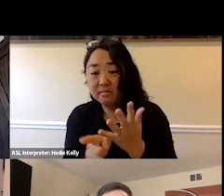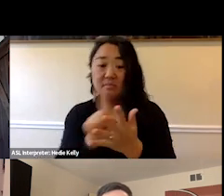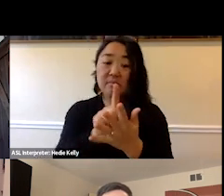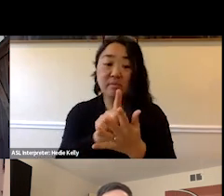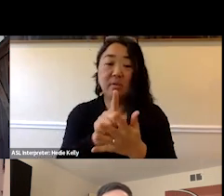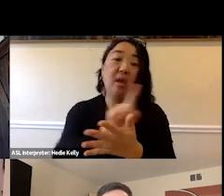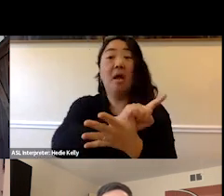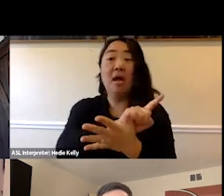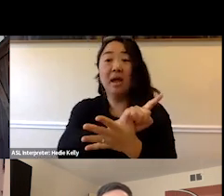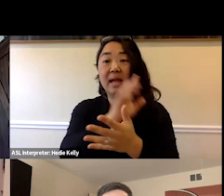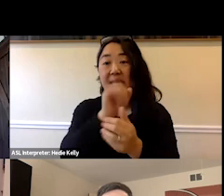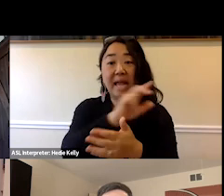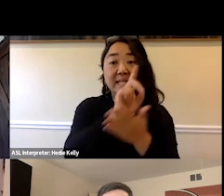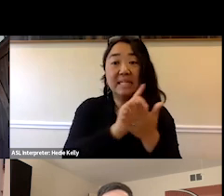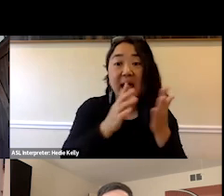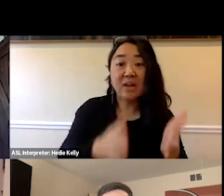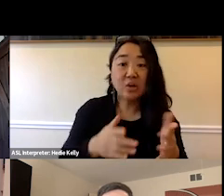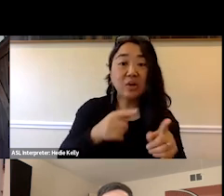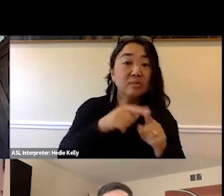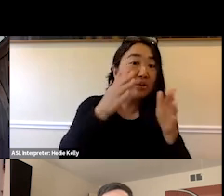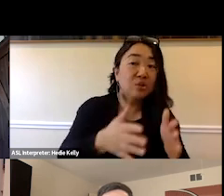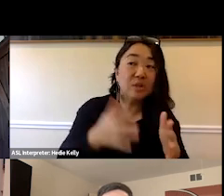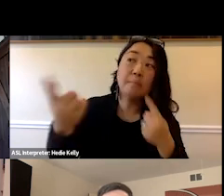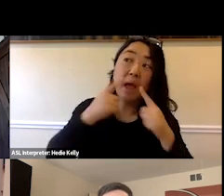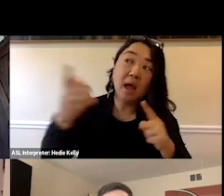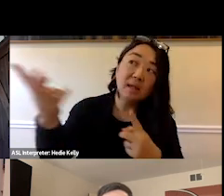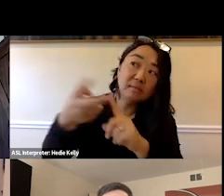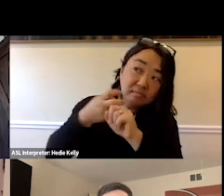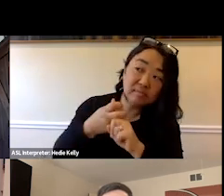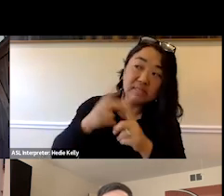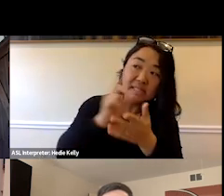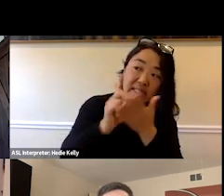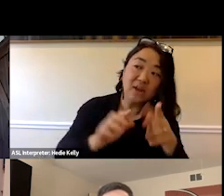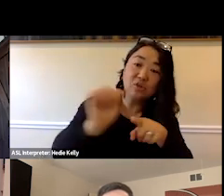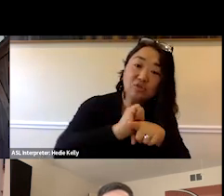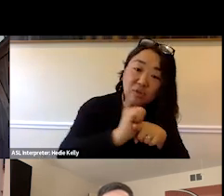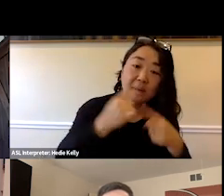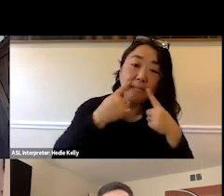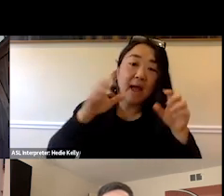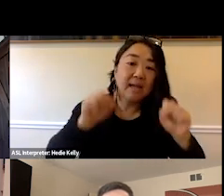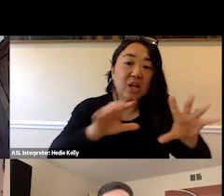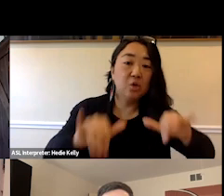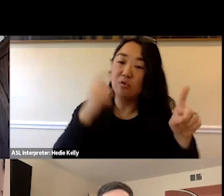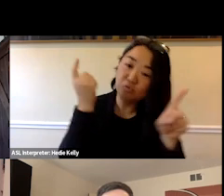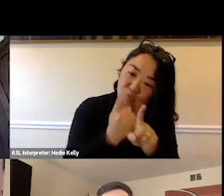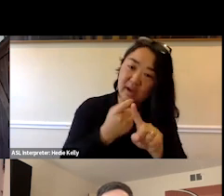are trained and specialists are coming in and helping at that point, or your designers are trained to do it right from the beginning.